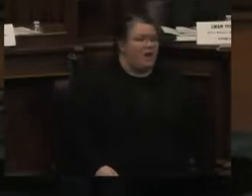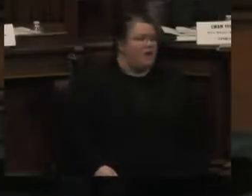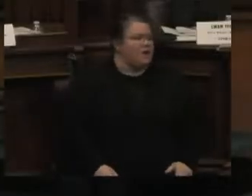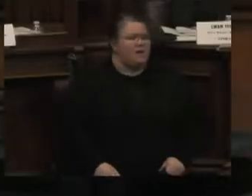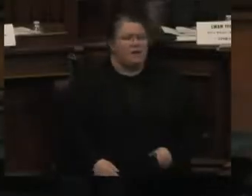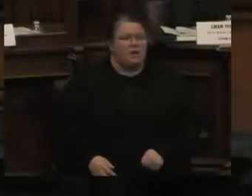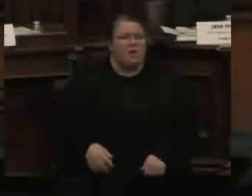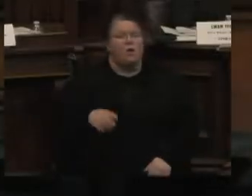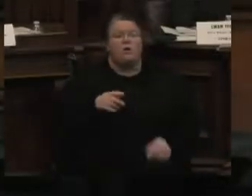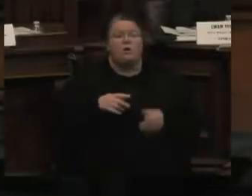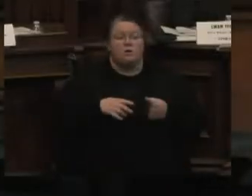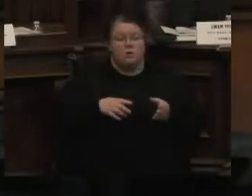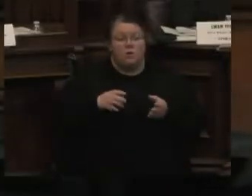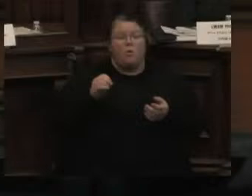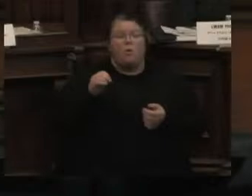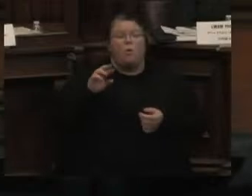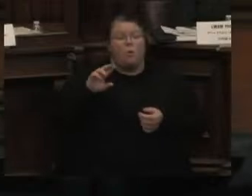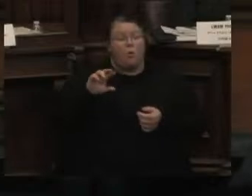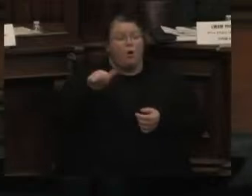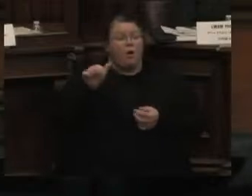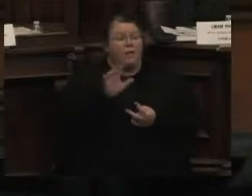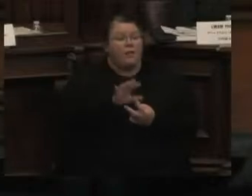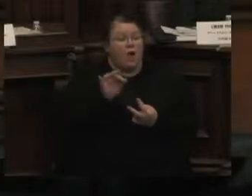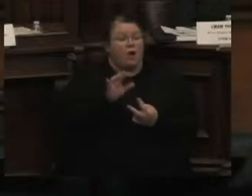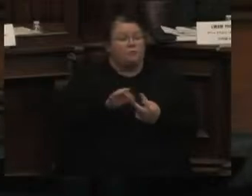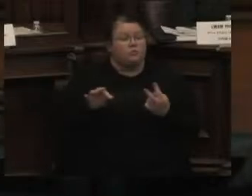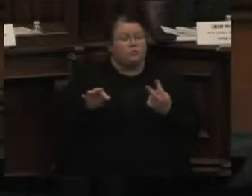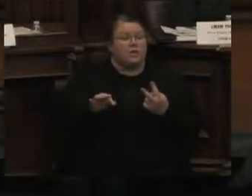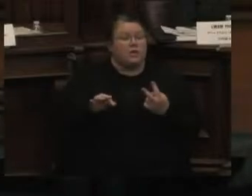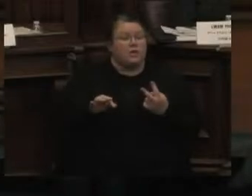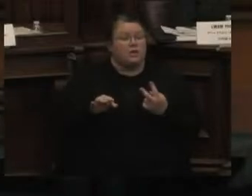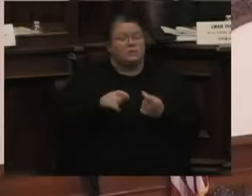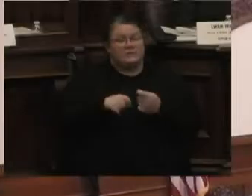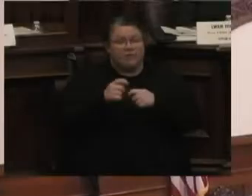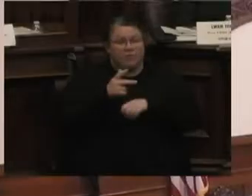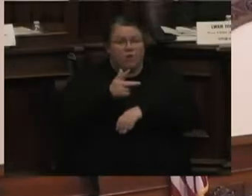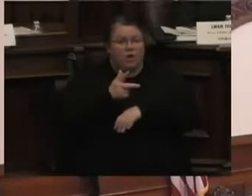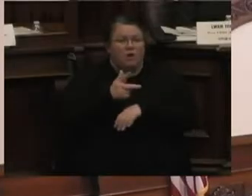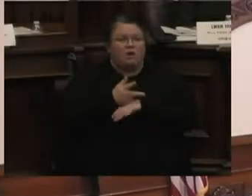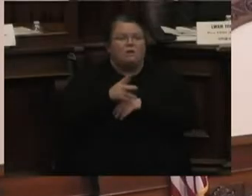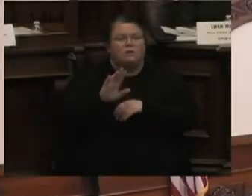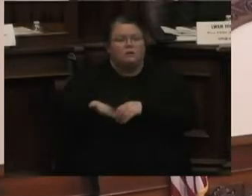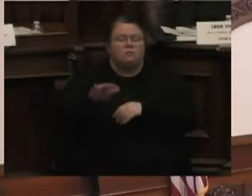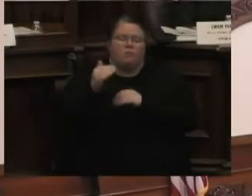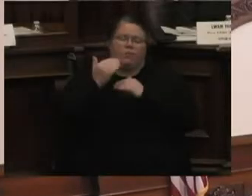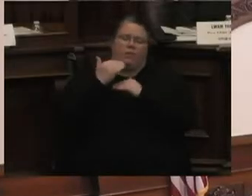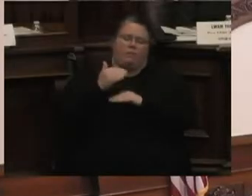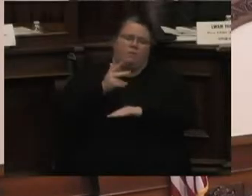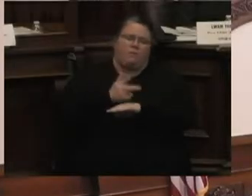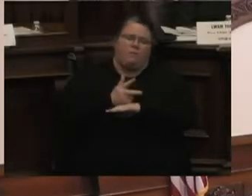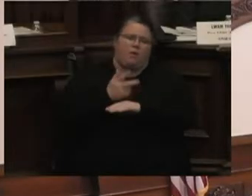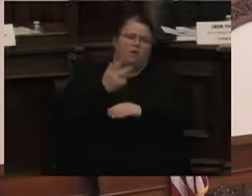was there. I basically where you were or, or another option